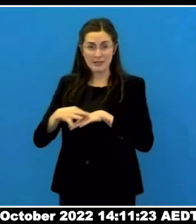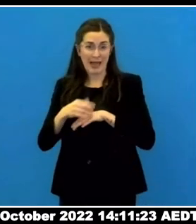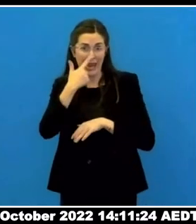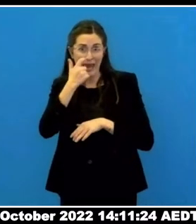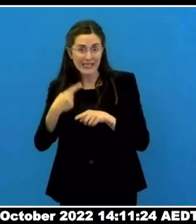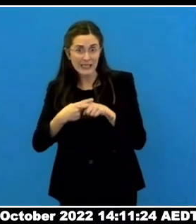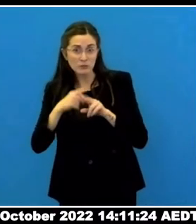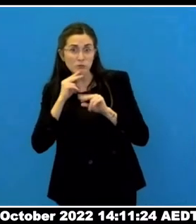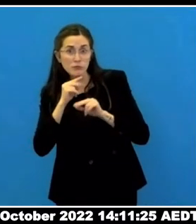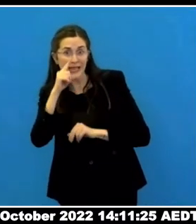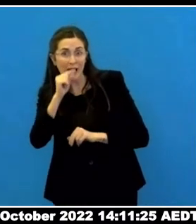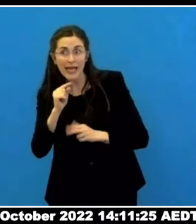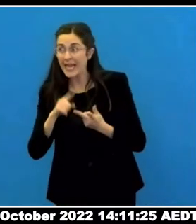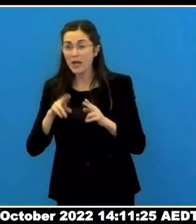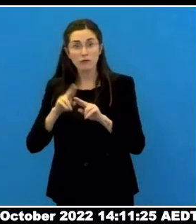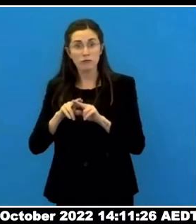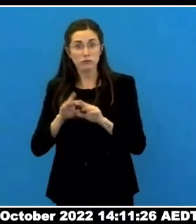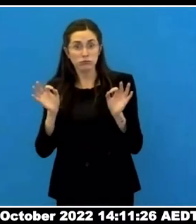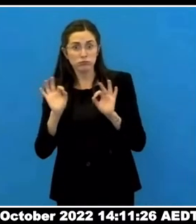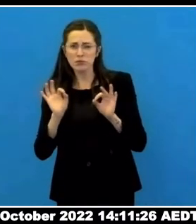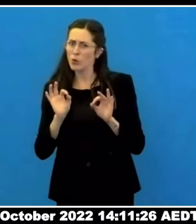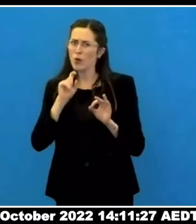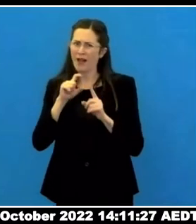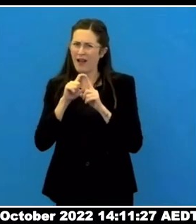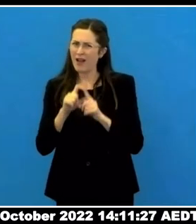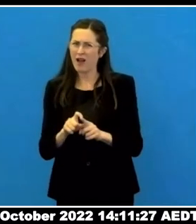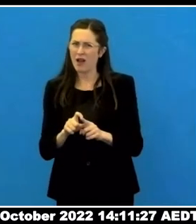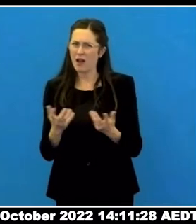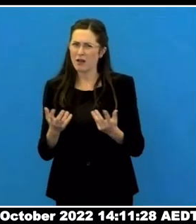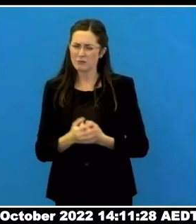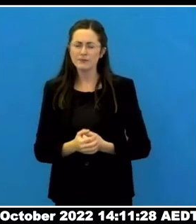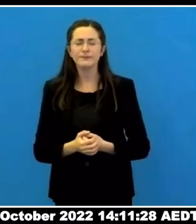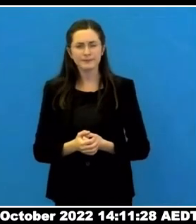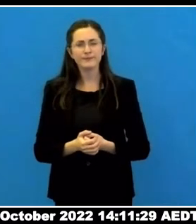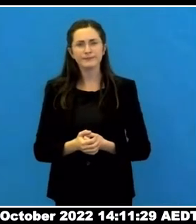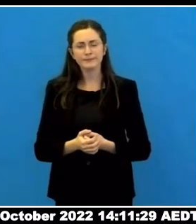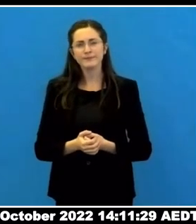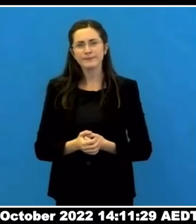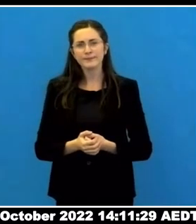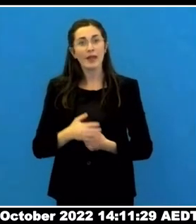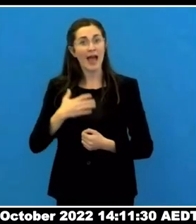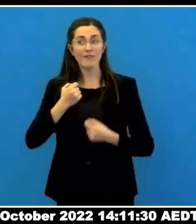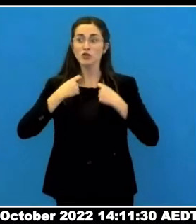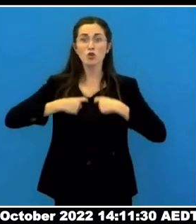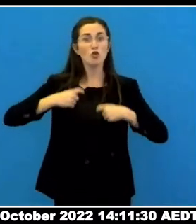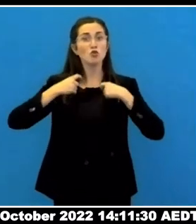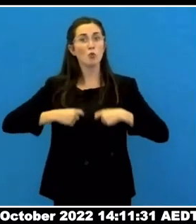It would have been even more difficult. I had support from social workers at the hospitals.